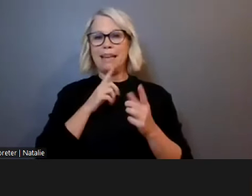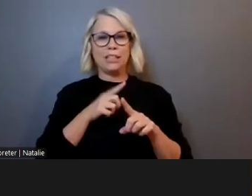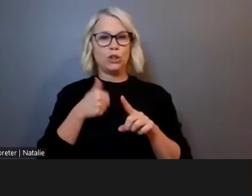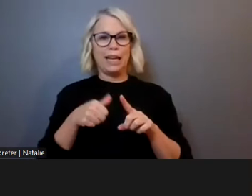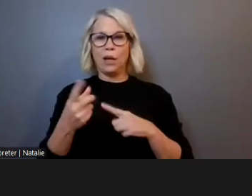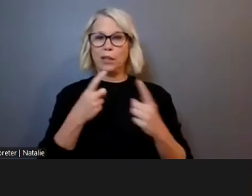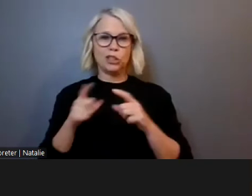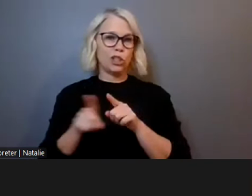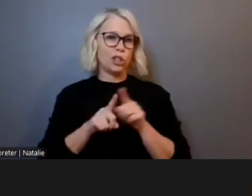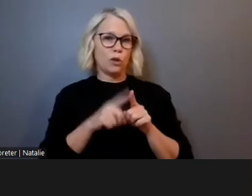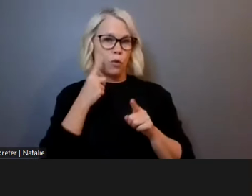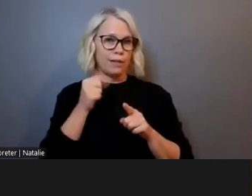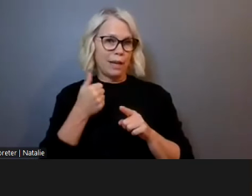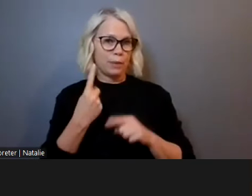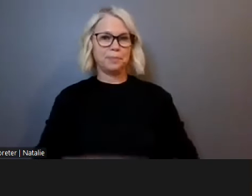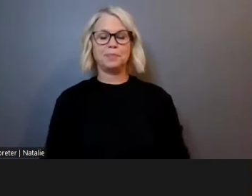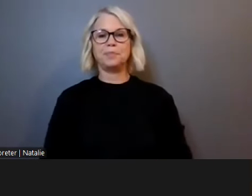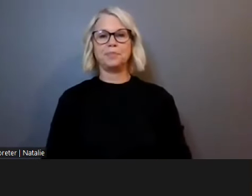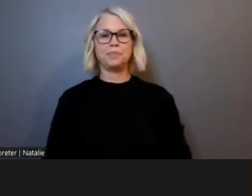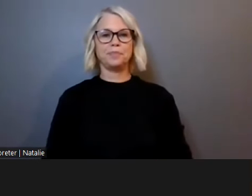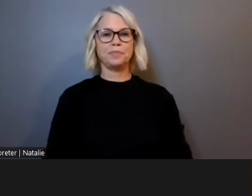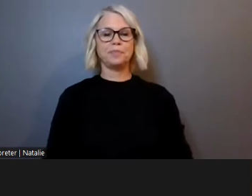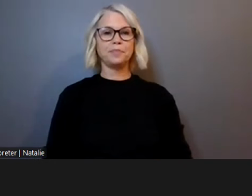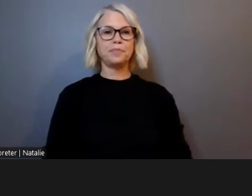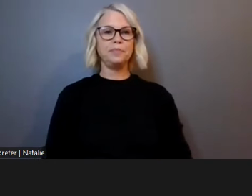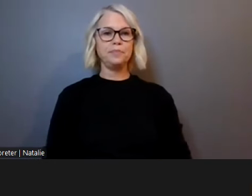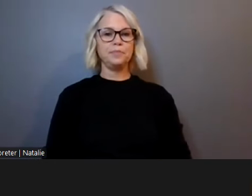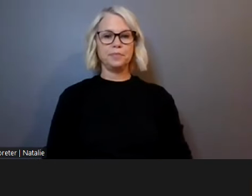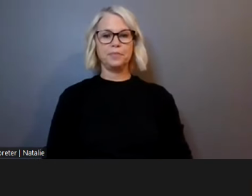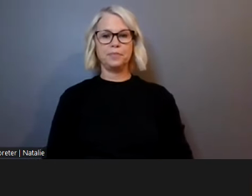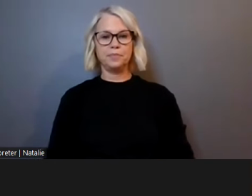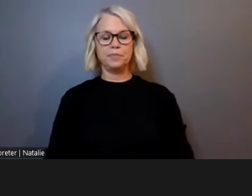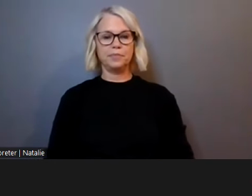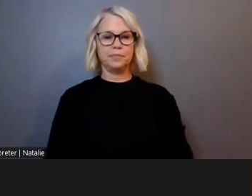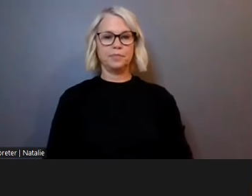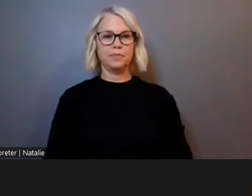for any folks. This is Gabby.